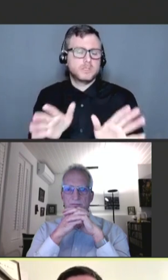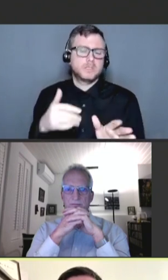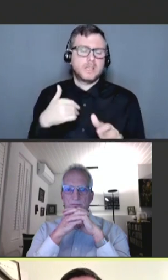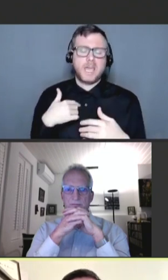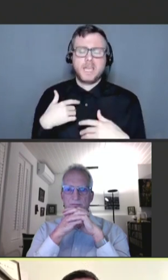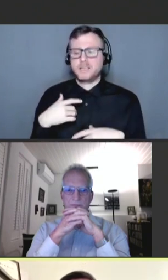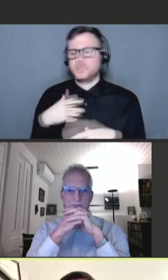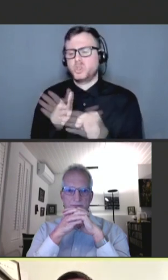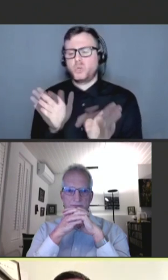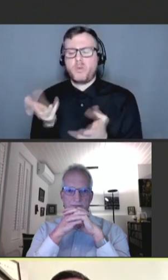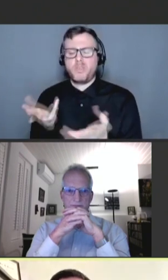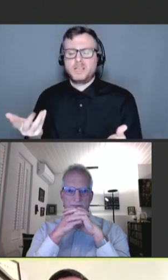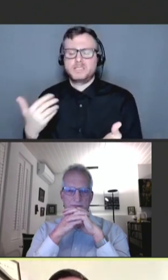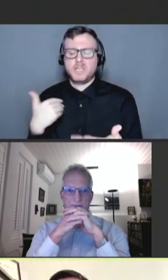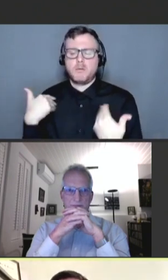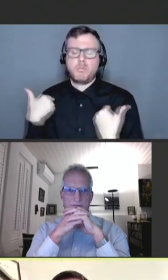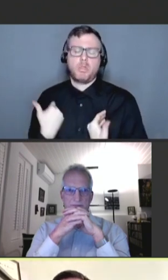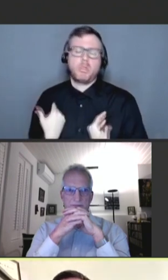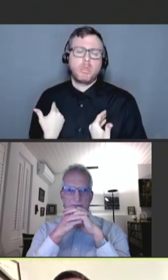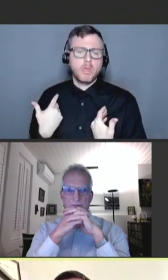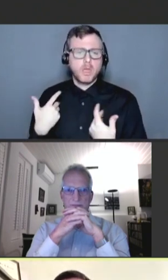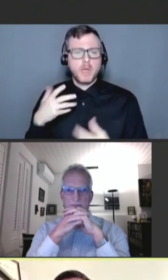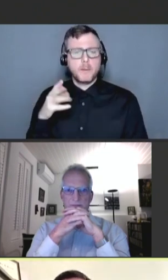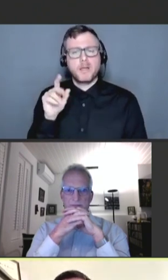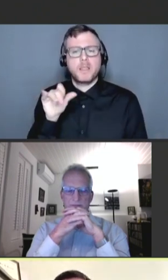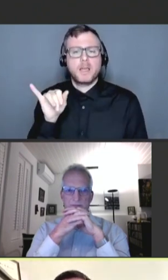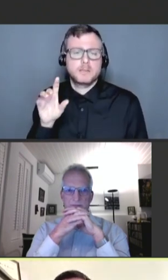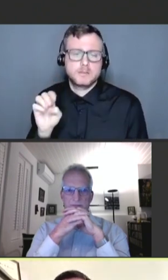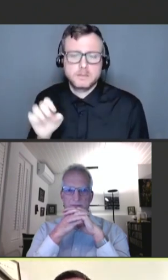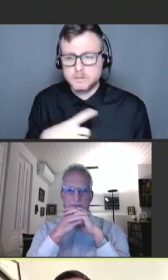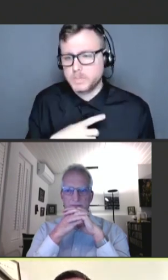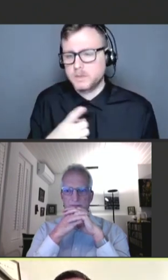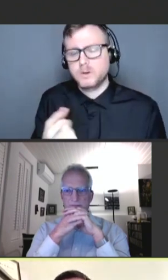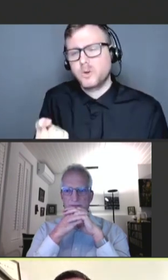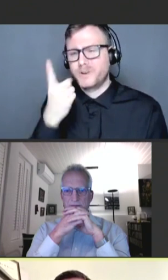And for the virologists among you, this is not really a surprise, why this could wreak